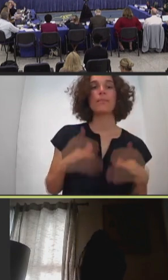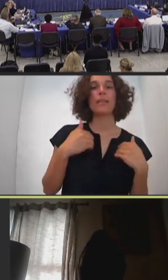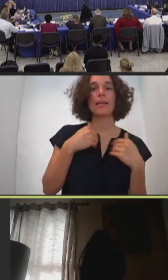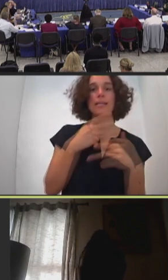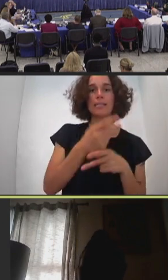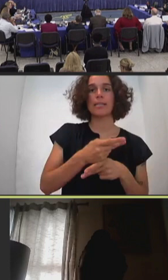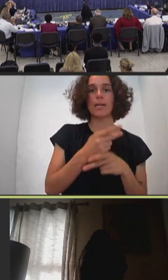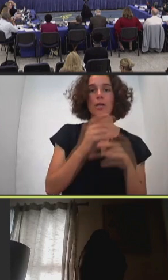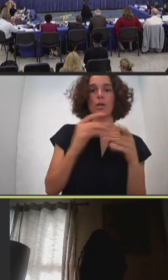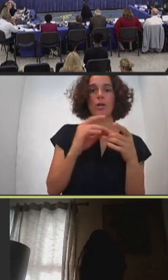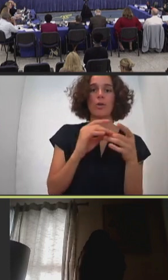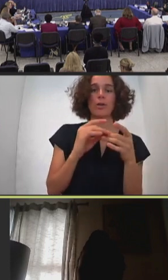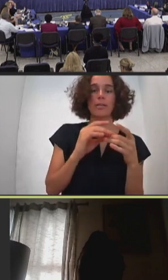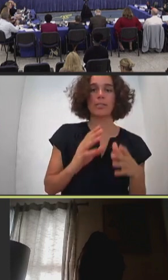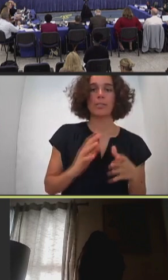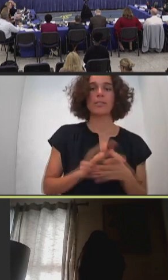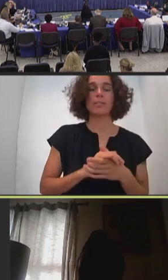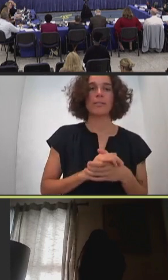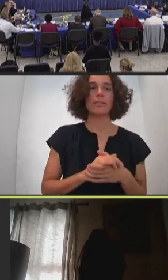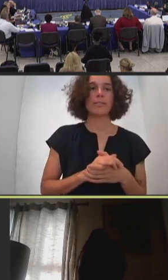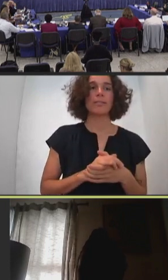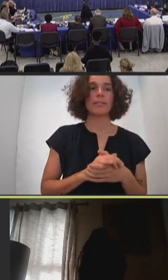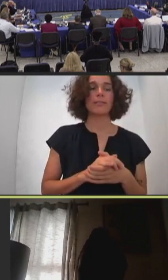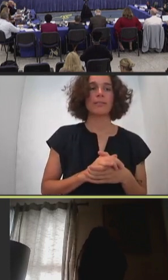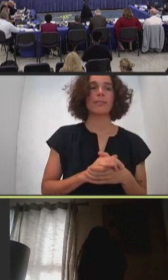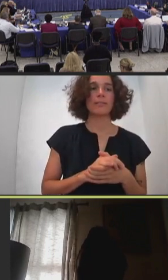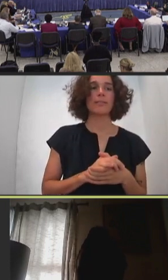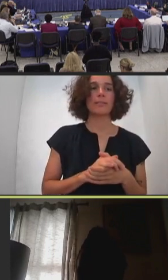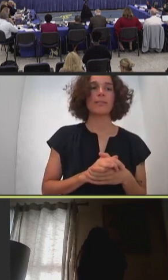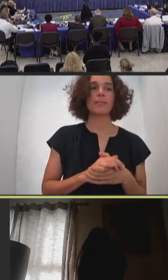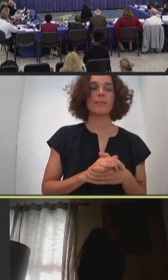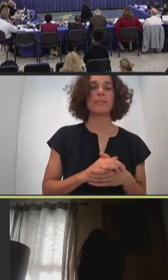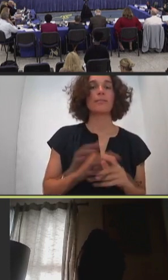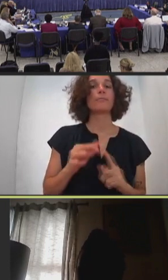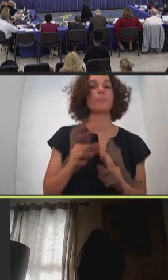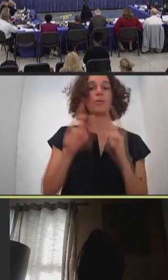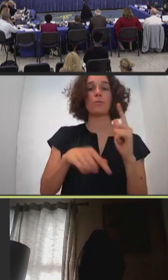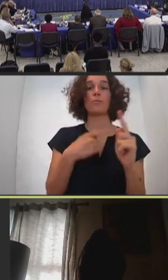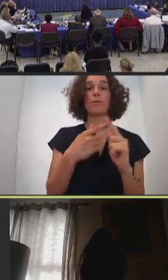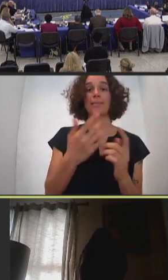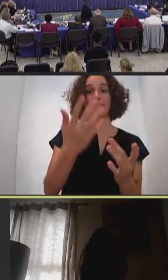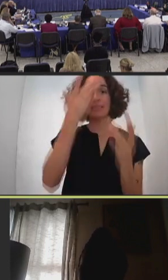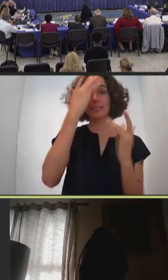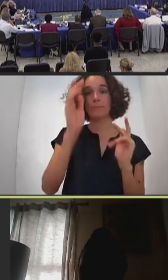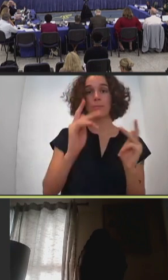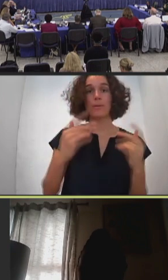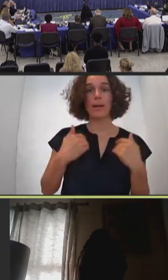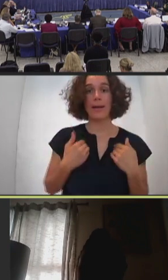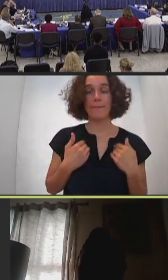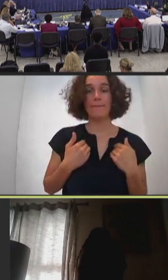care coordination, specifically, when we have the sick. We send them -- we send out referrals